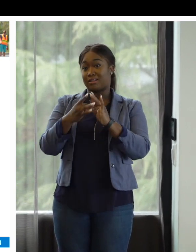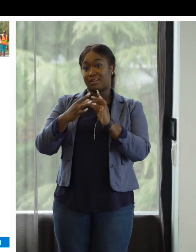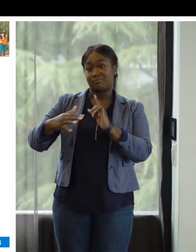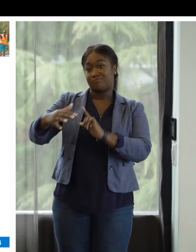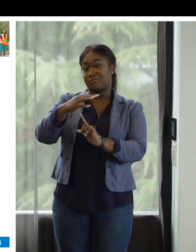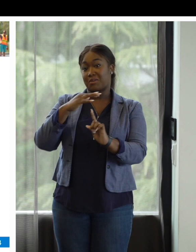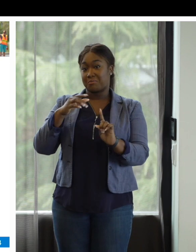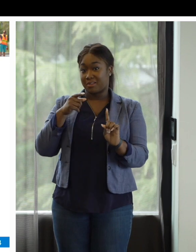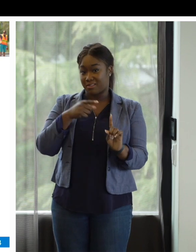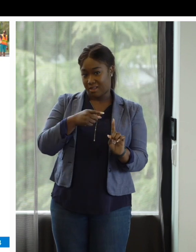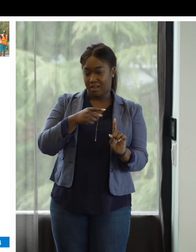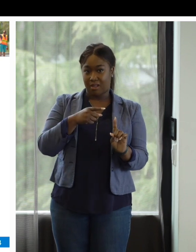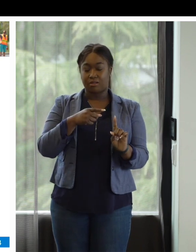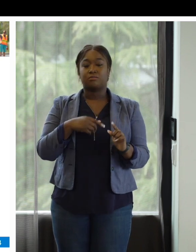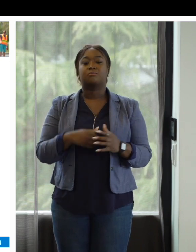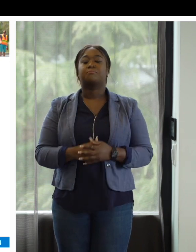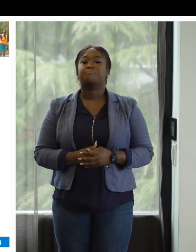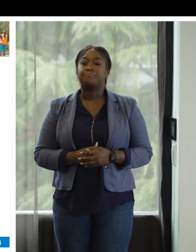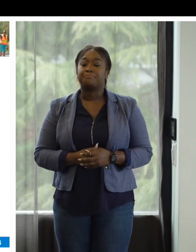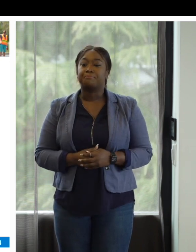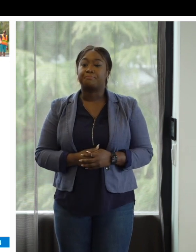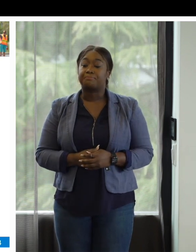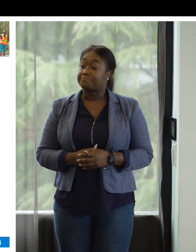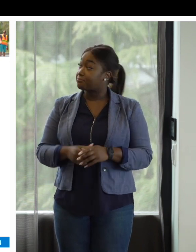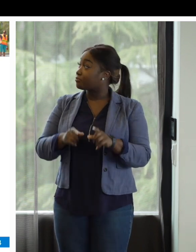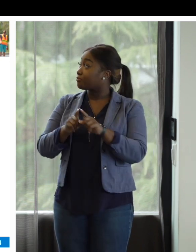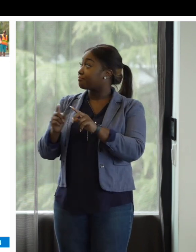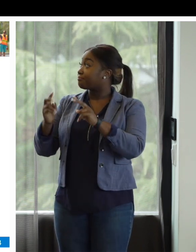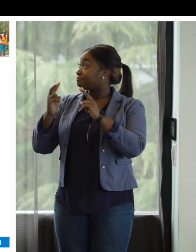then we also looked at integrated payment and the